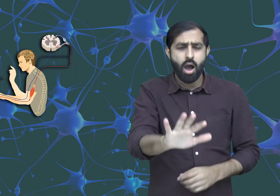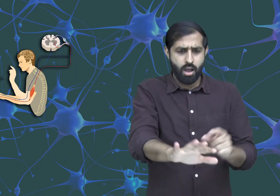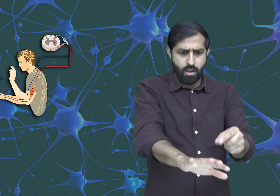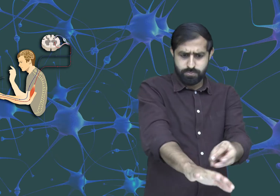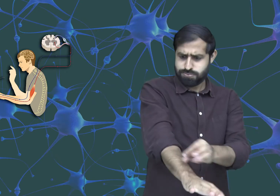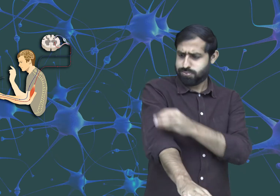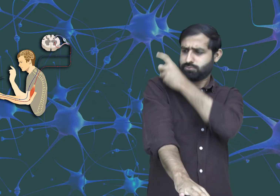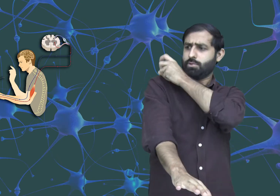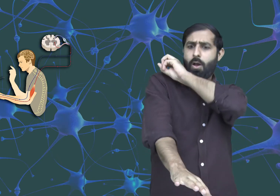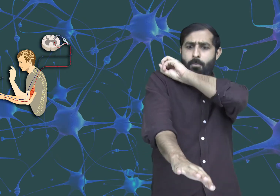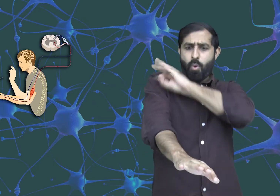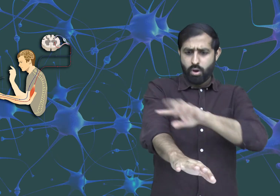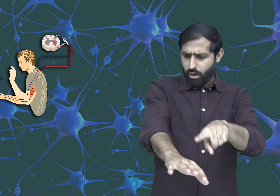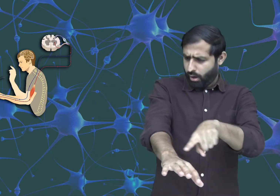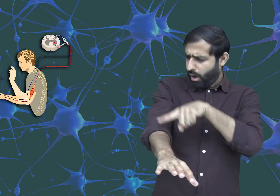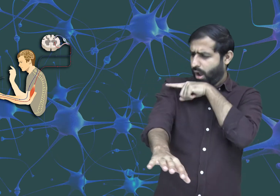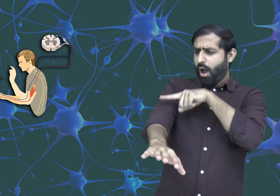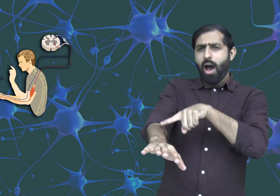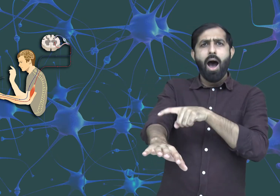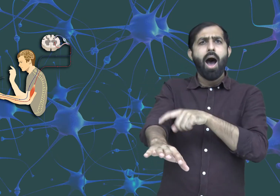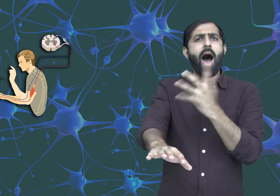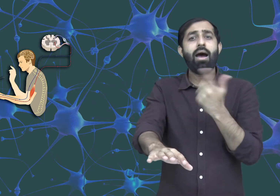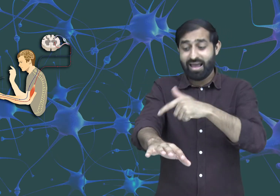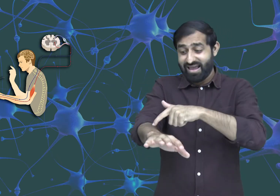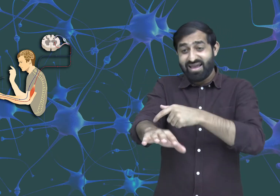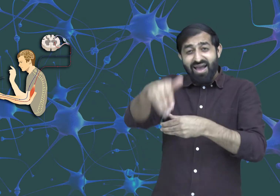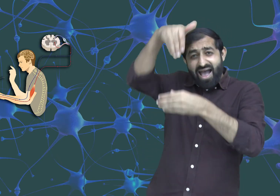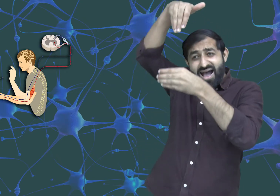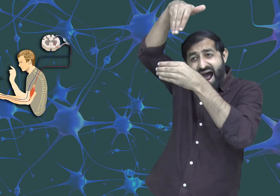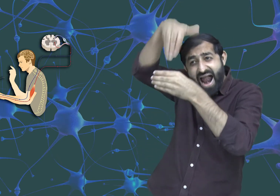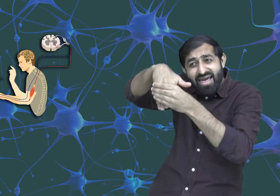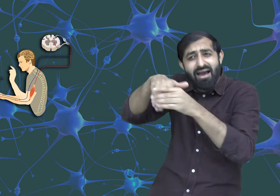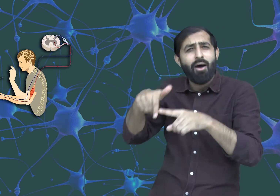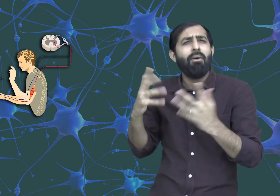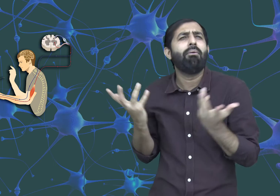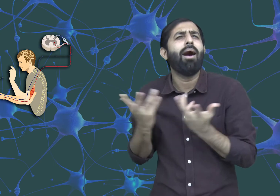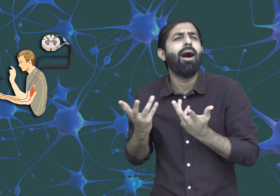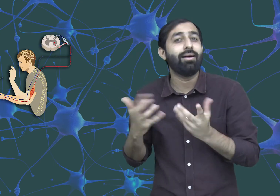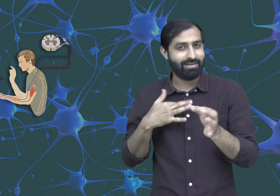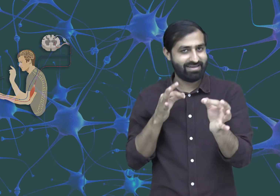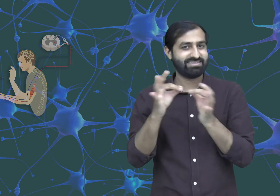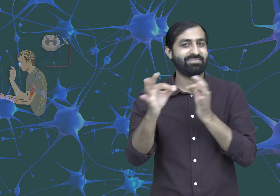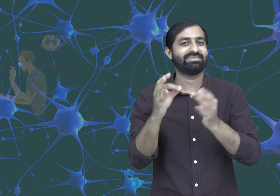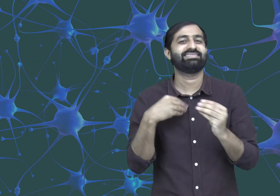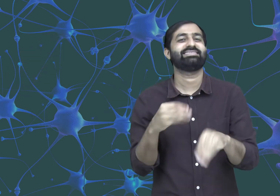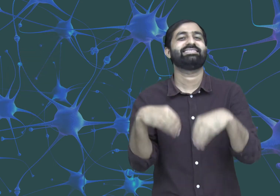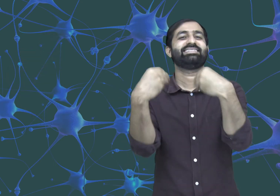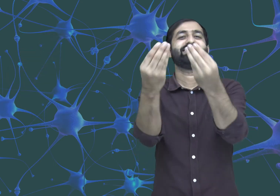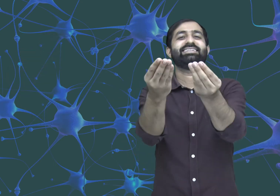How do we sense danger instantly? Let us discuss about this.